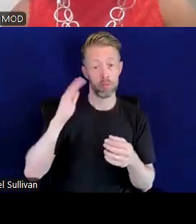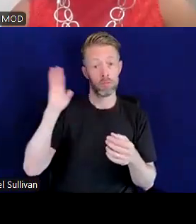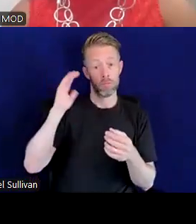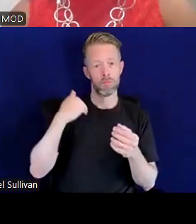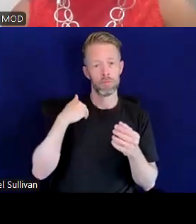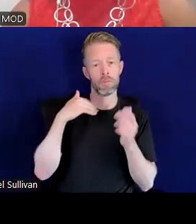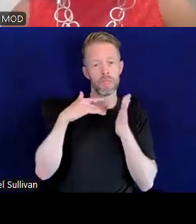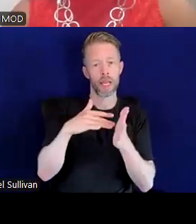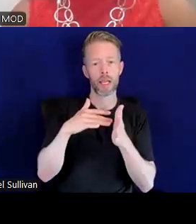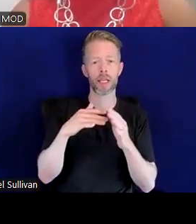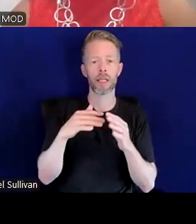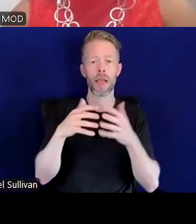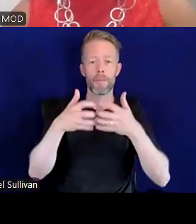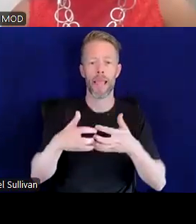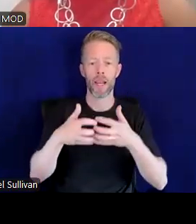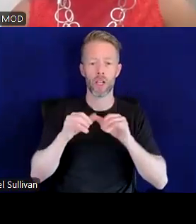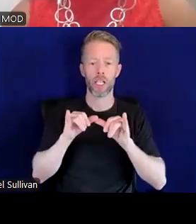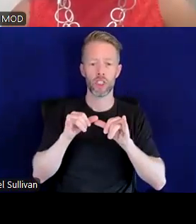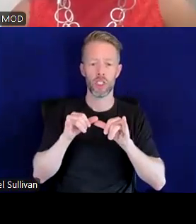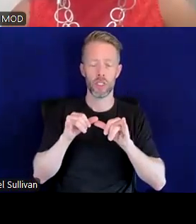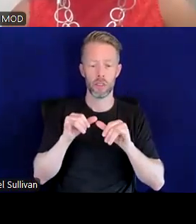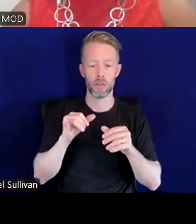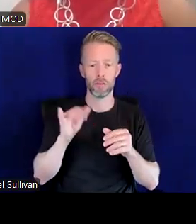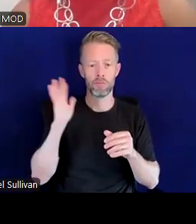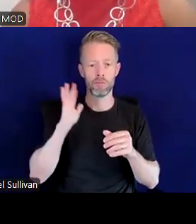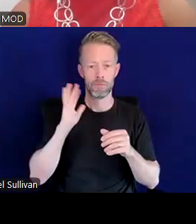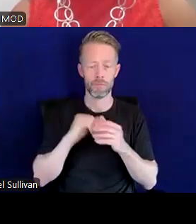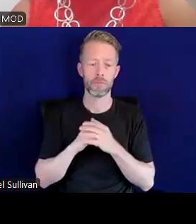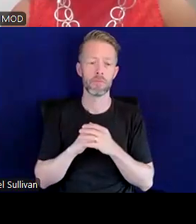studying mechanical engineering, but then some things shifted in